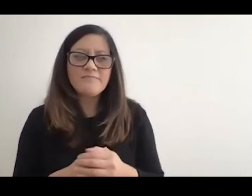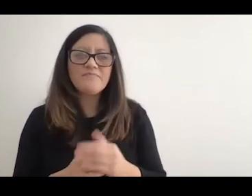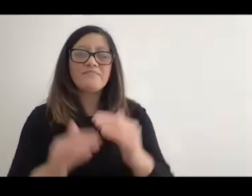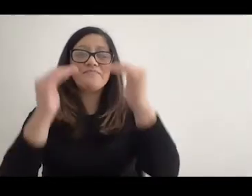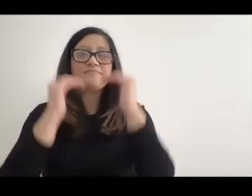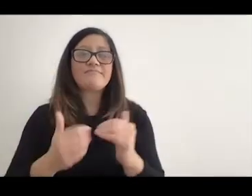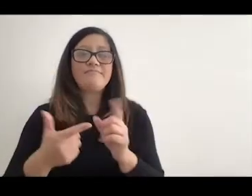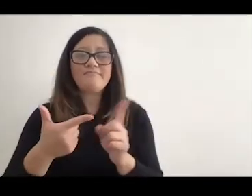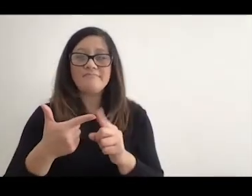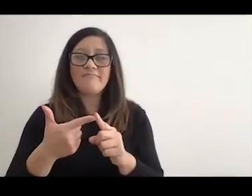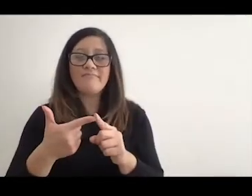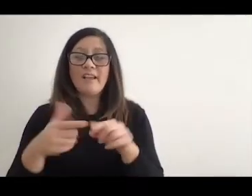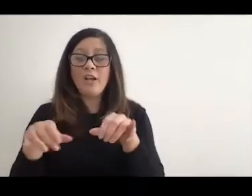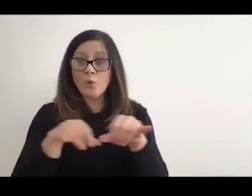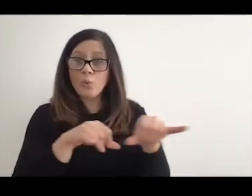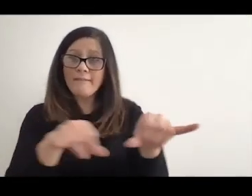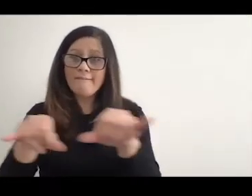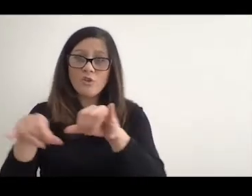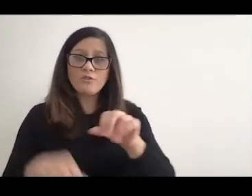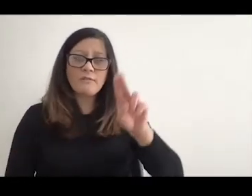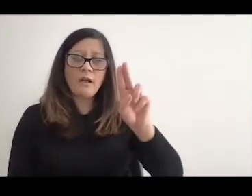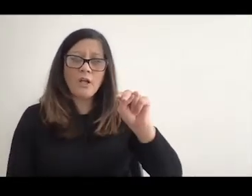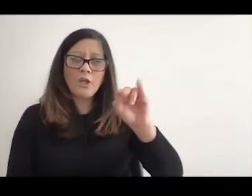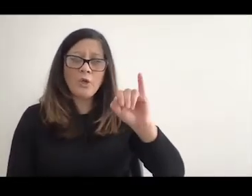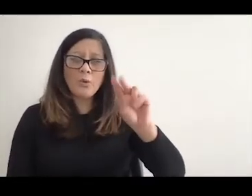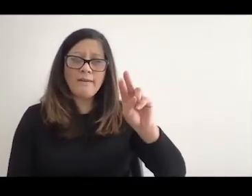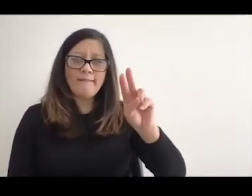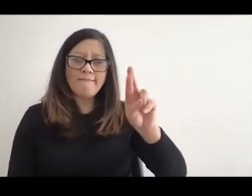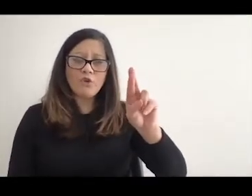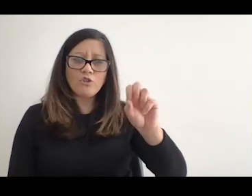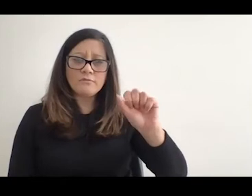University of North Carolina. Universal design architecture.